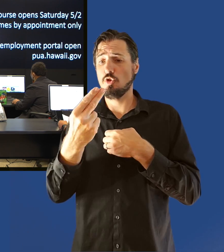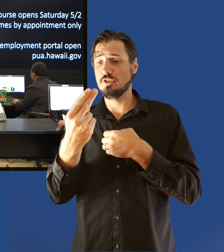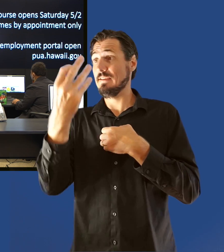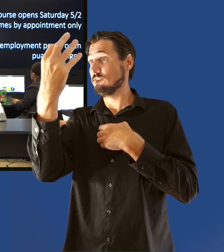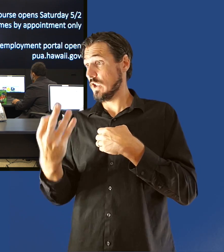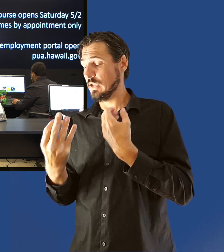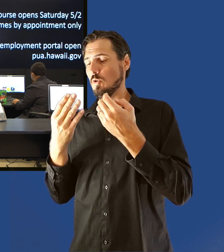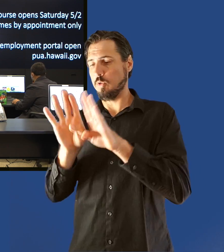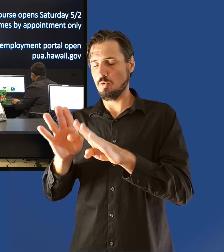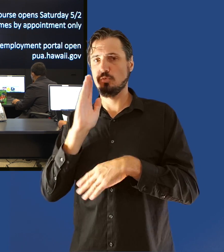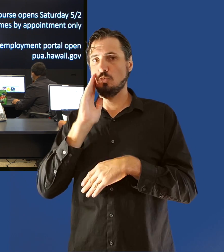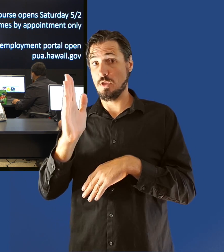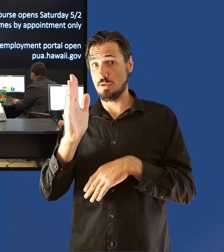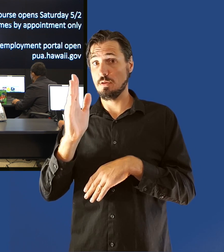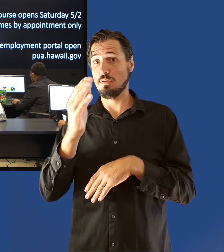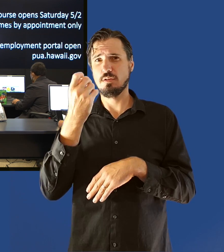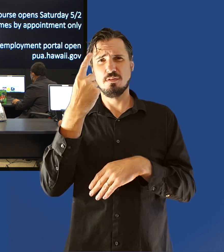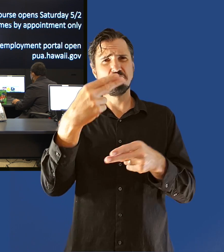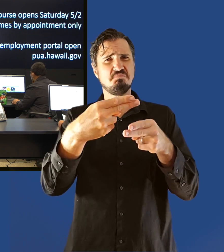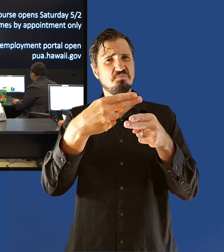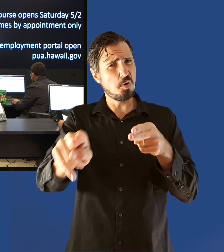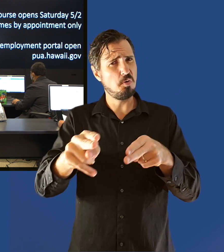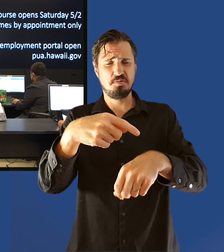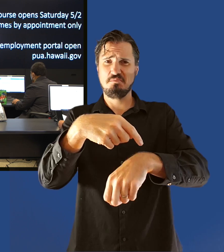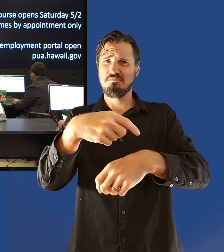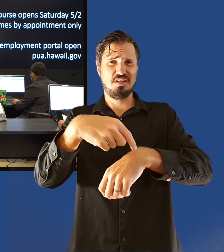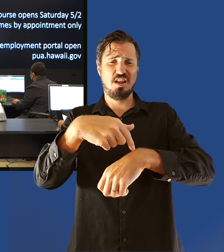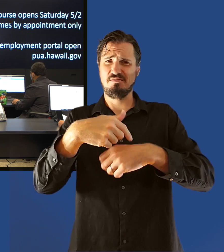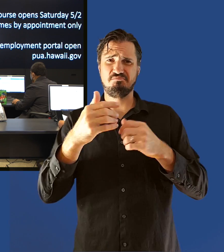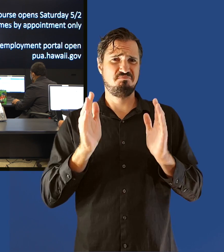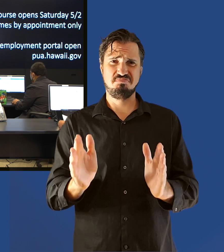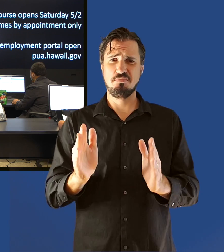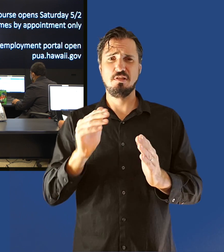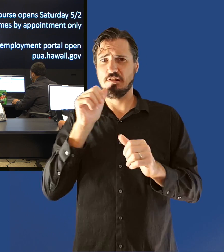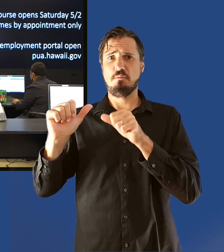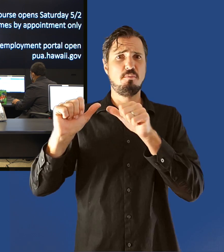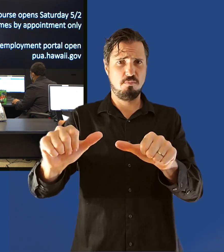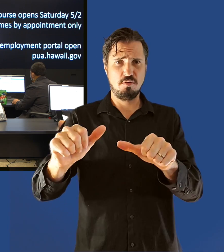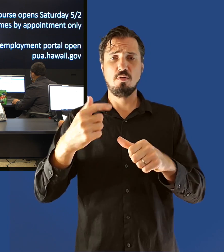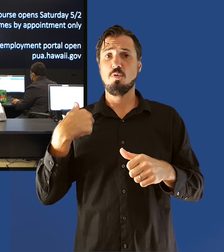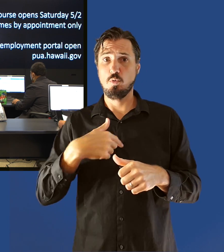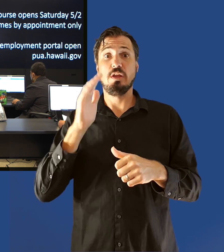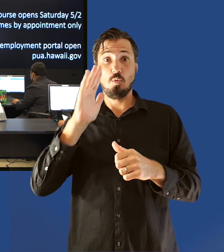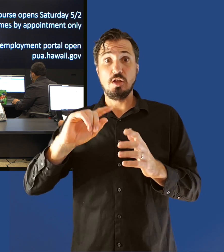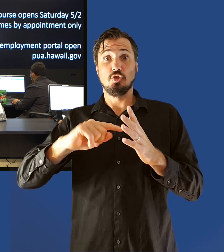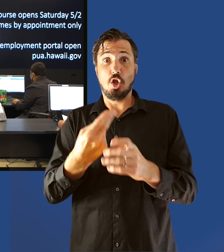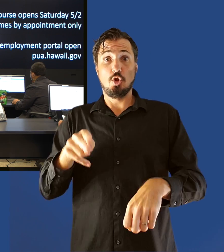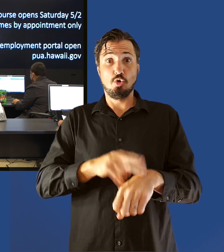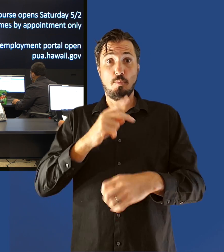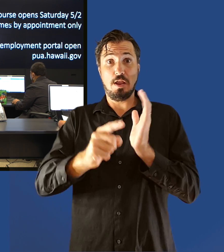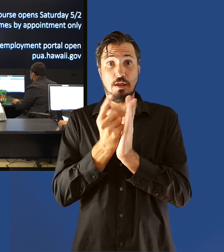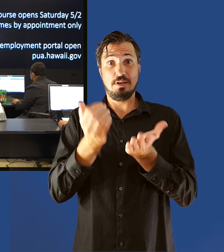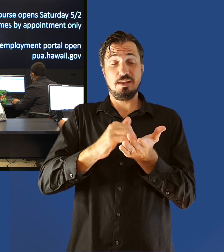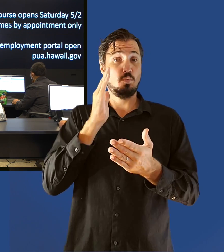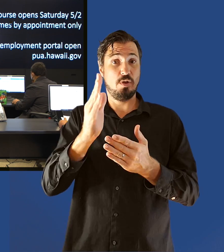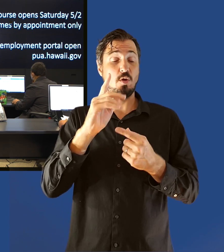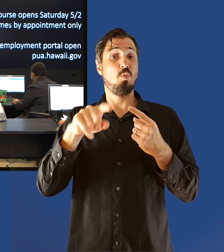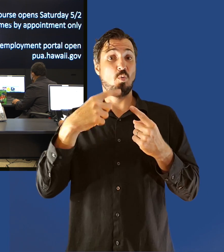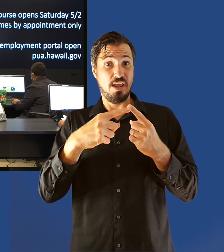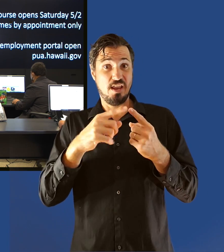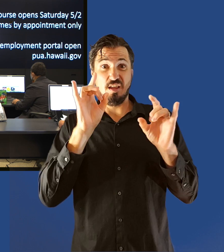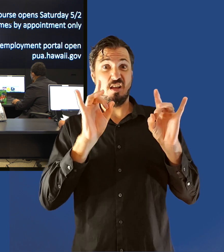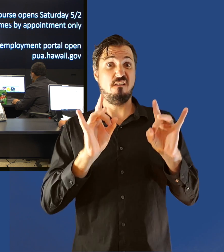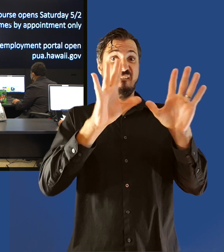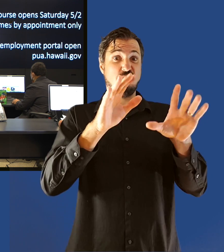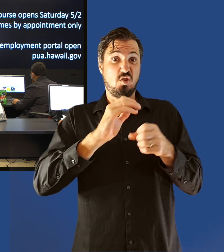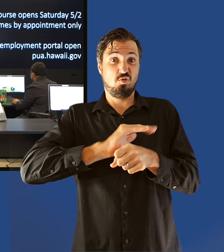Once again, this is a temporary adjustment during this emergency period and we will resume our standard operations either when the disaster proclamation ends, or when school resumes